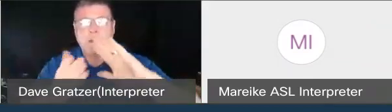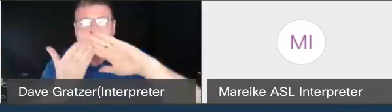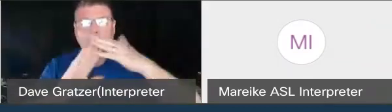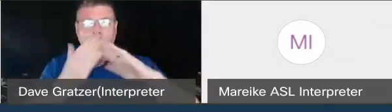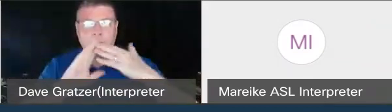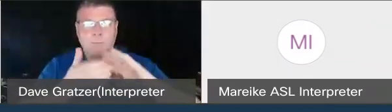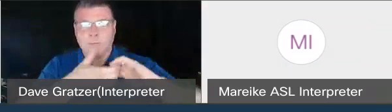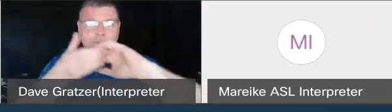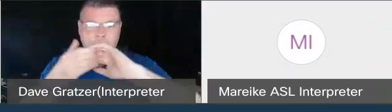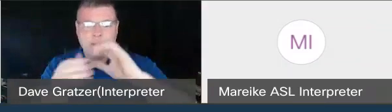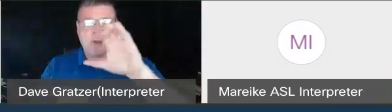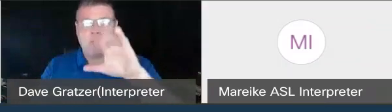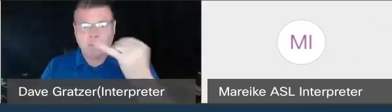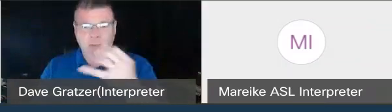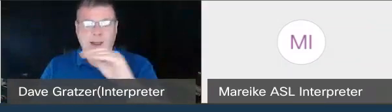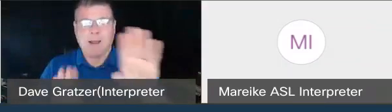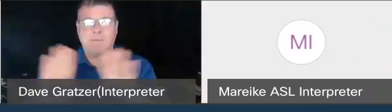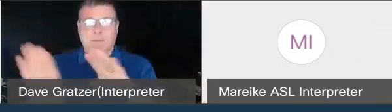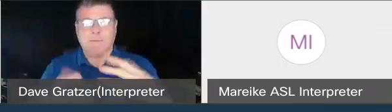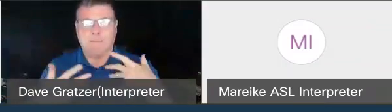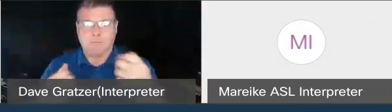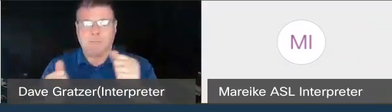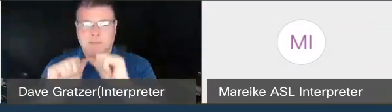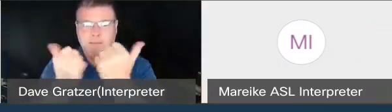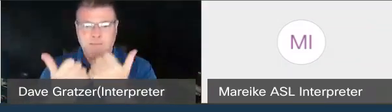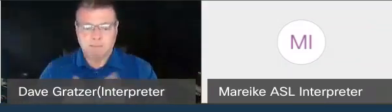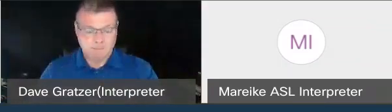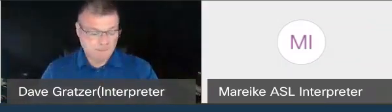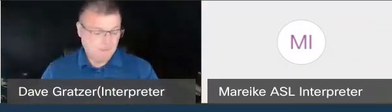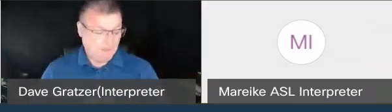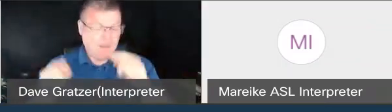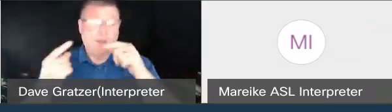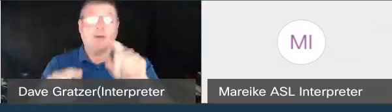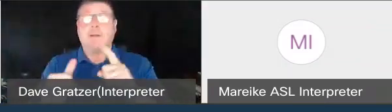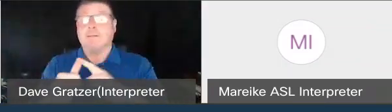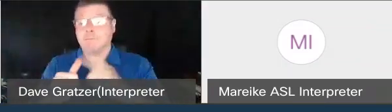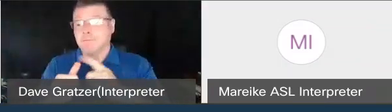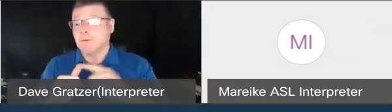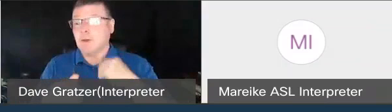with Criminal Justice and Behavioral Health Agencies. During the first webinar, we focused on San Diego's